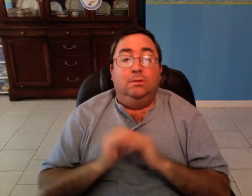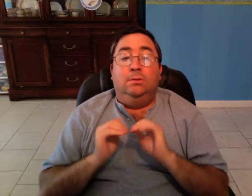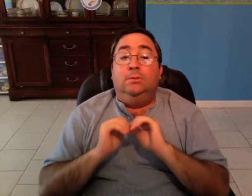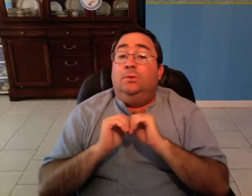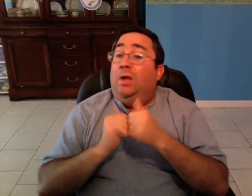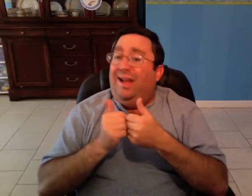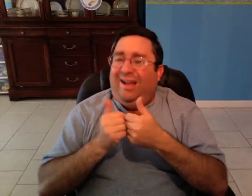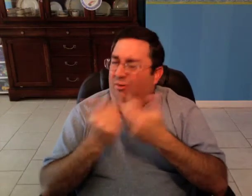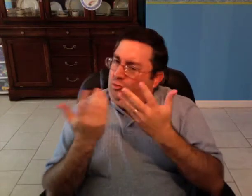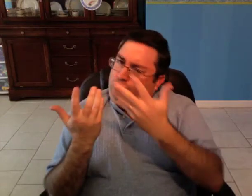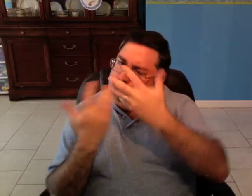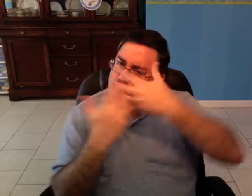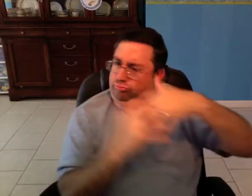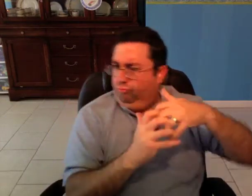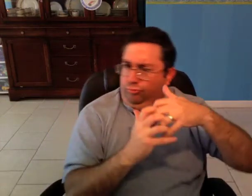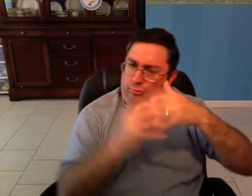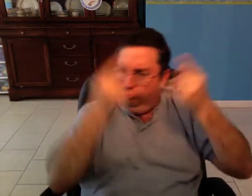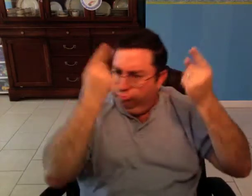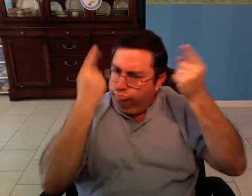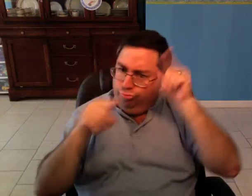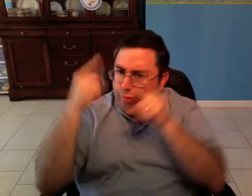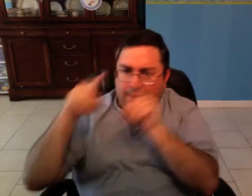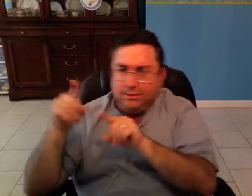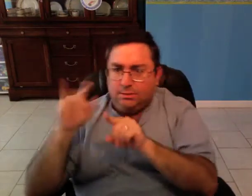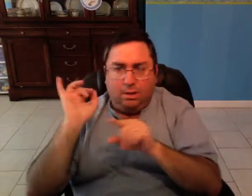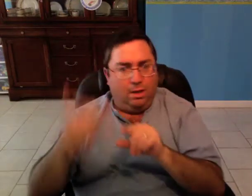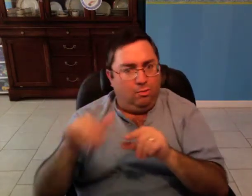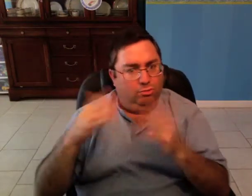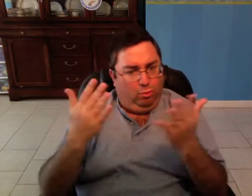But how are those differences "negotiated"?